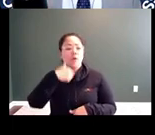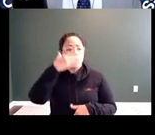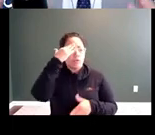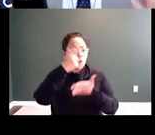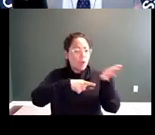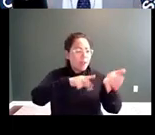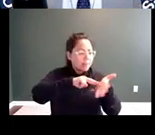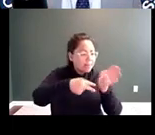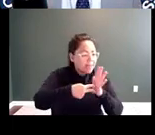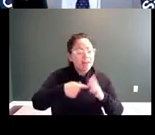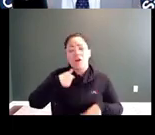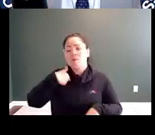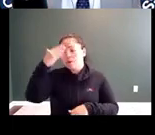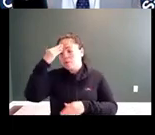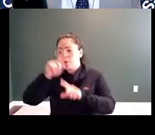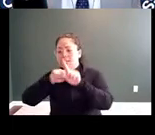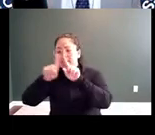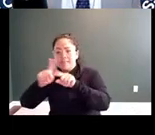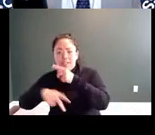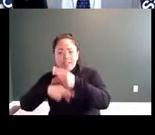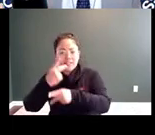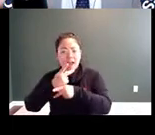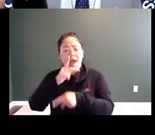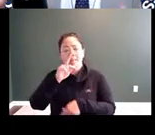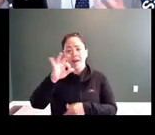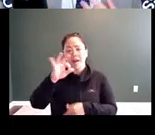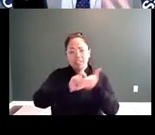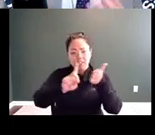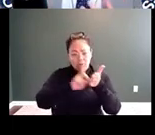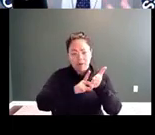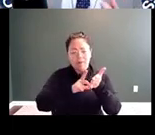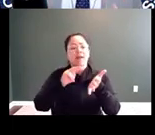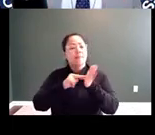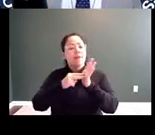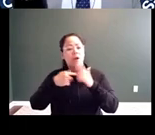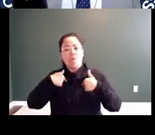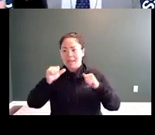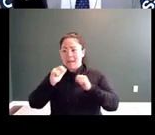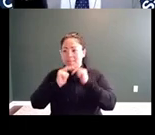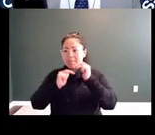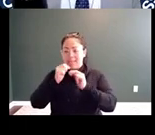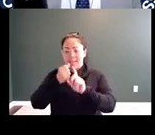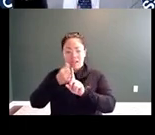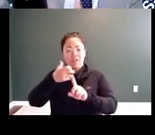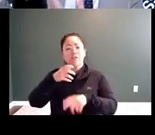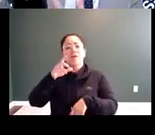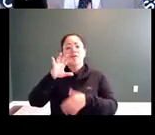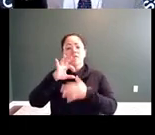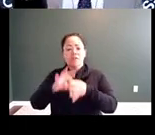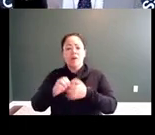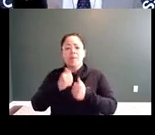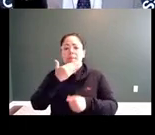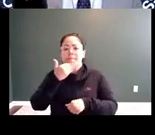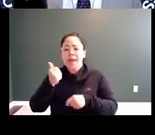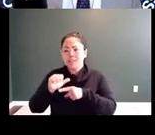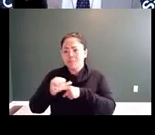and the types of theories of discrimination there are, then we can really build upon that with best practices. And that's what Stevie is going to talk about